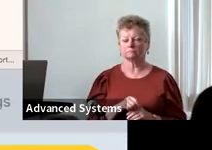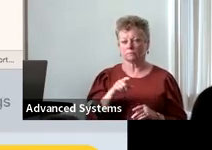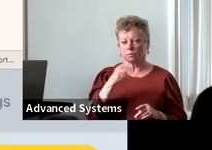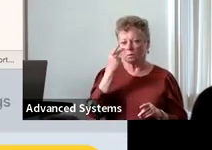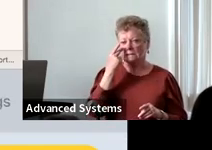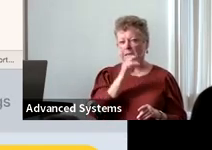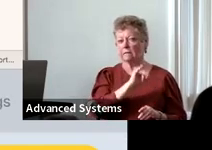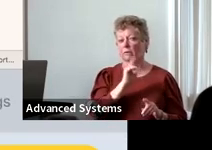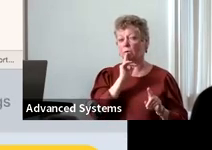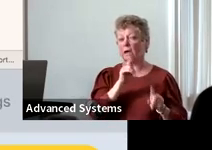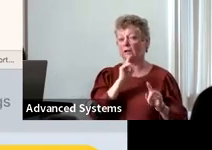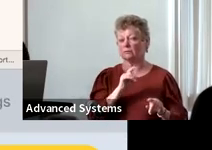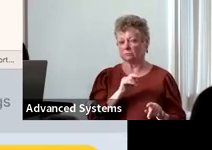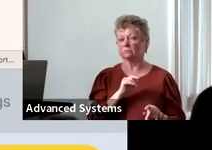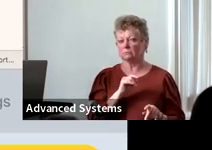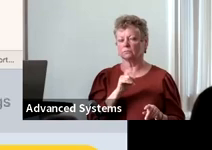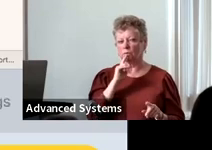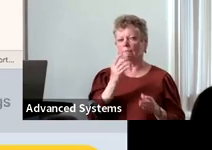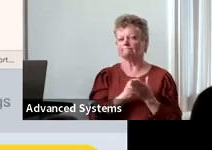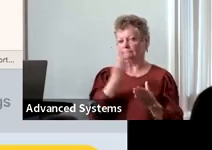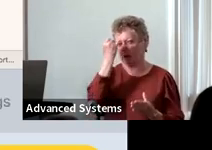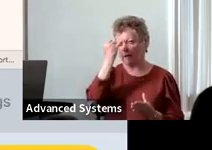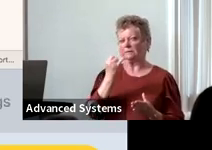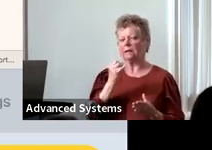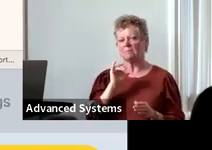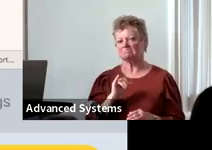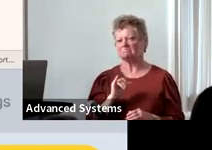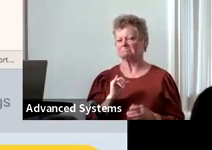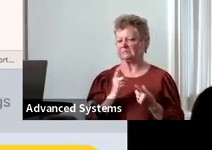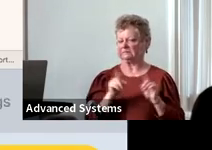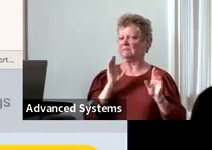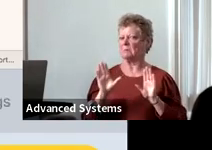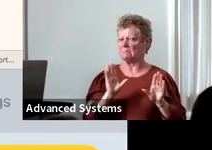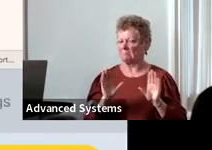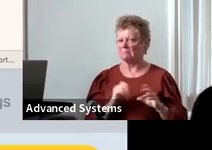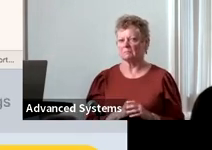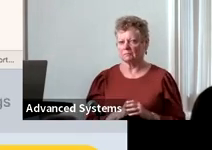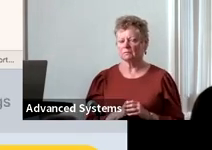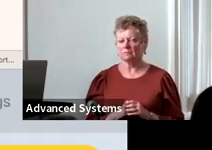just to give you a feel for these differences. And you will see right away,